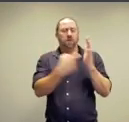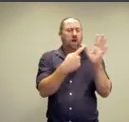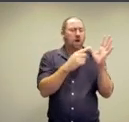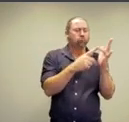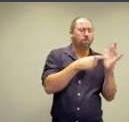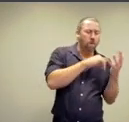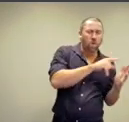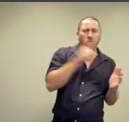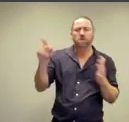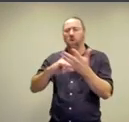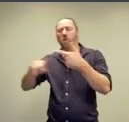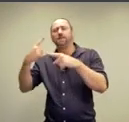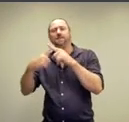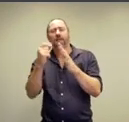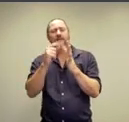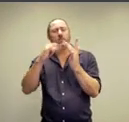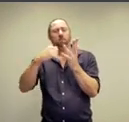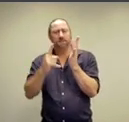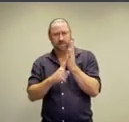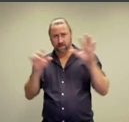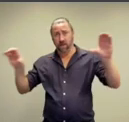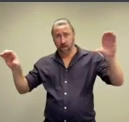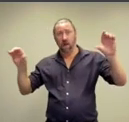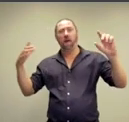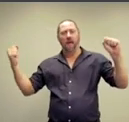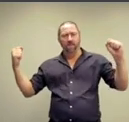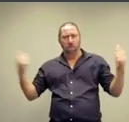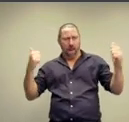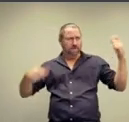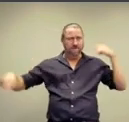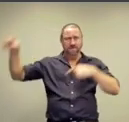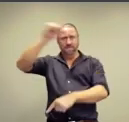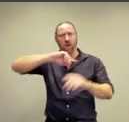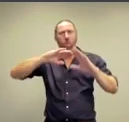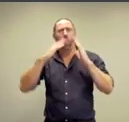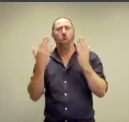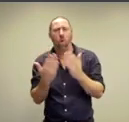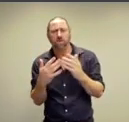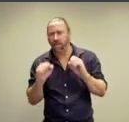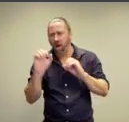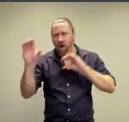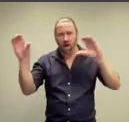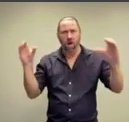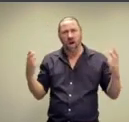bands, the Ramones, the Sex Pistols were part of a broader global subculture